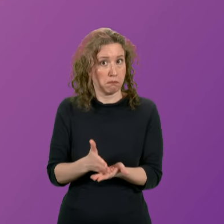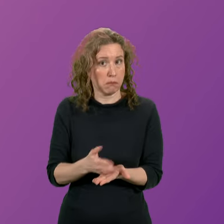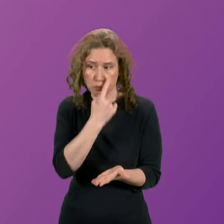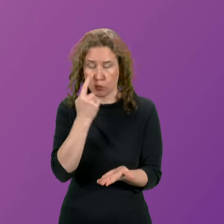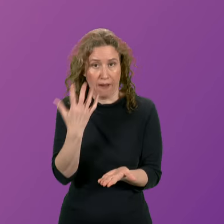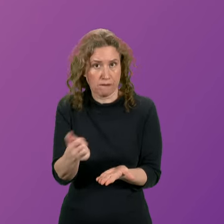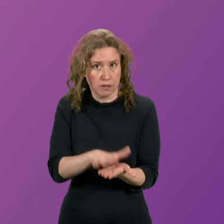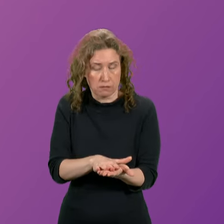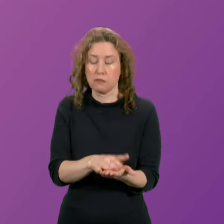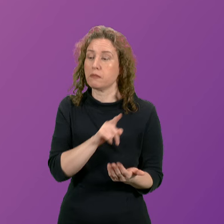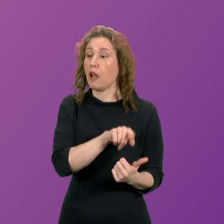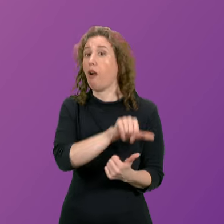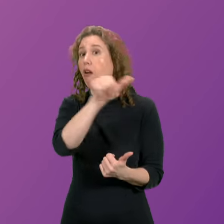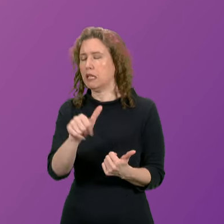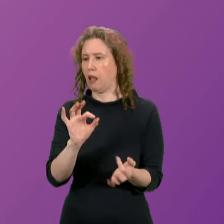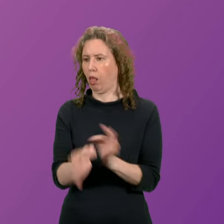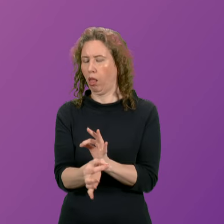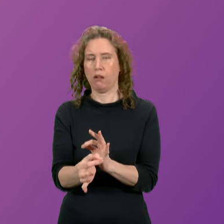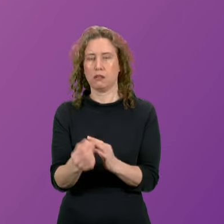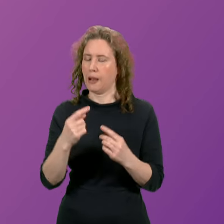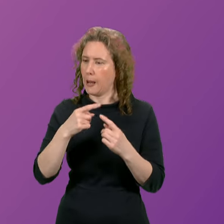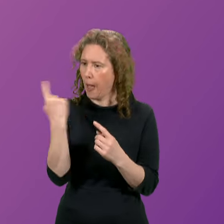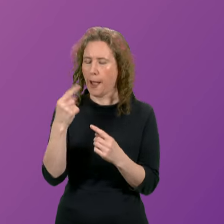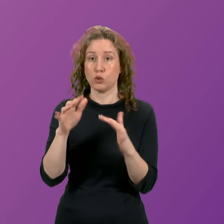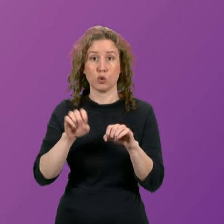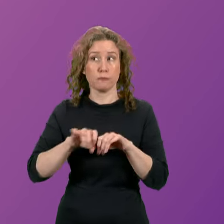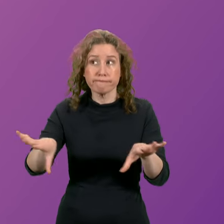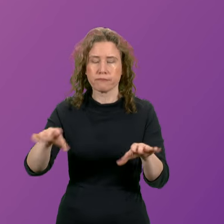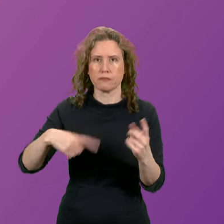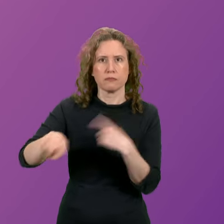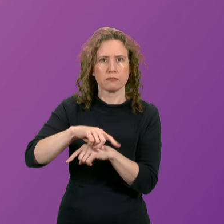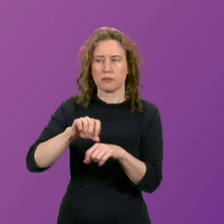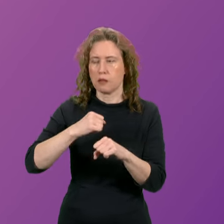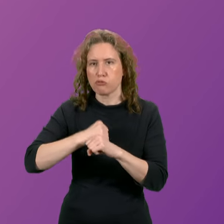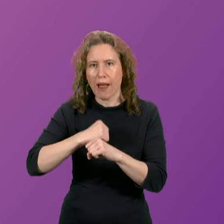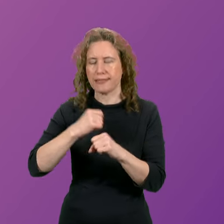He was untruthful to the press, to the public and to Parliament.